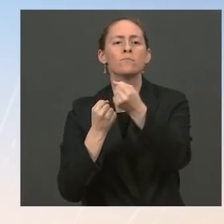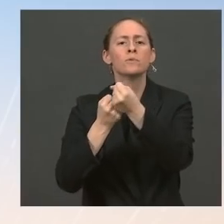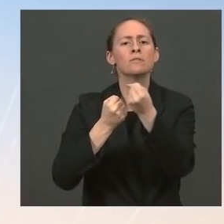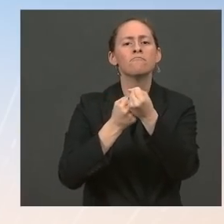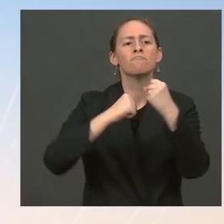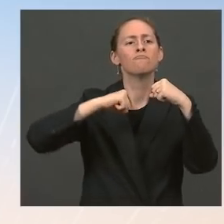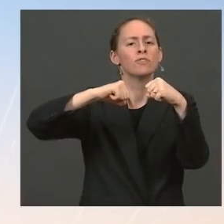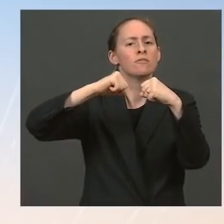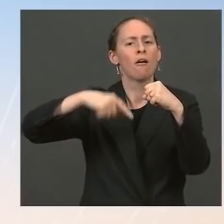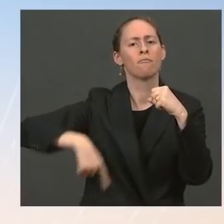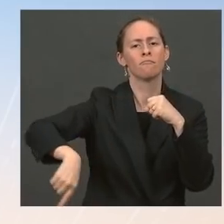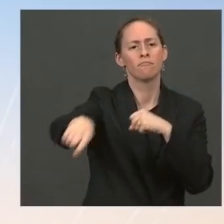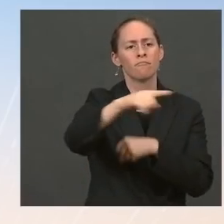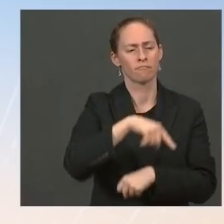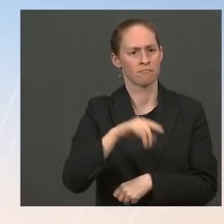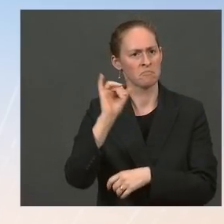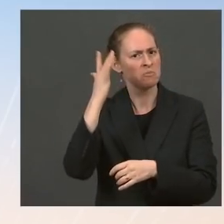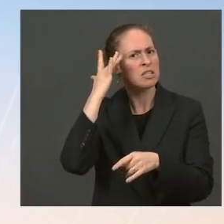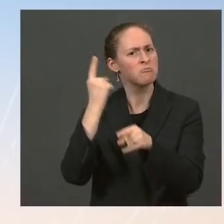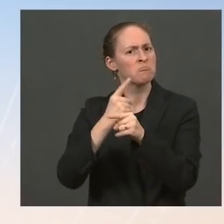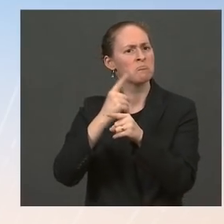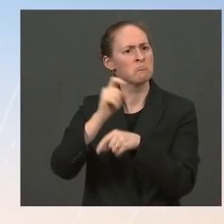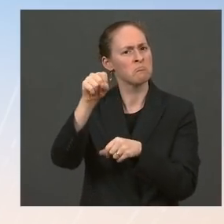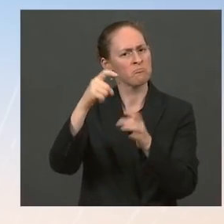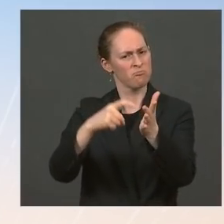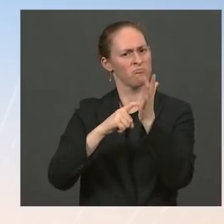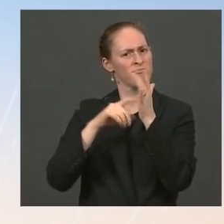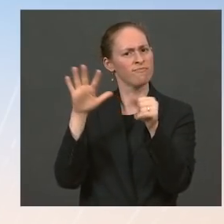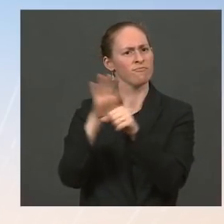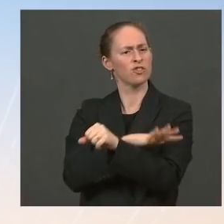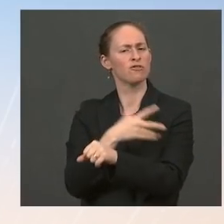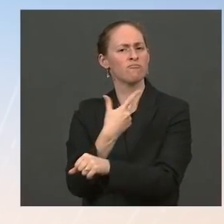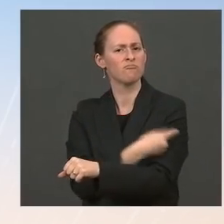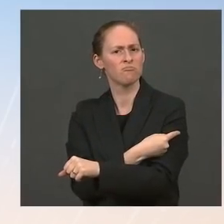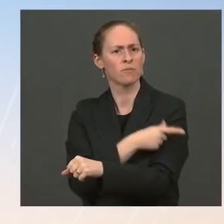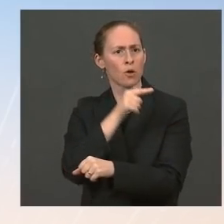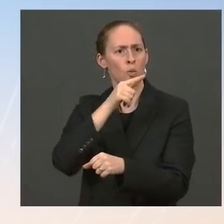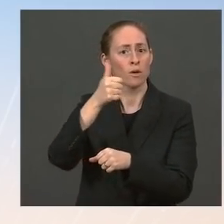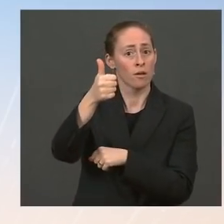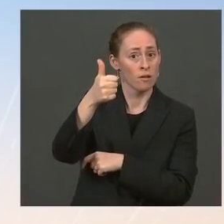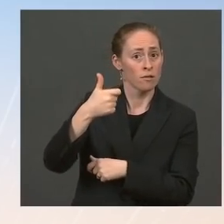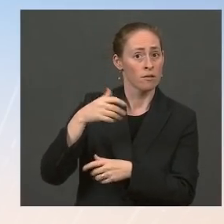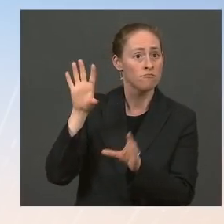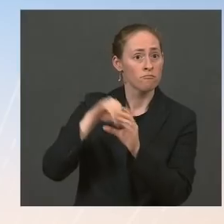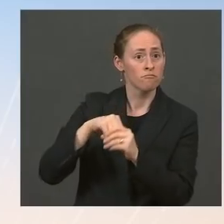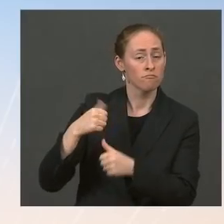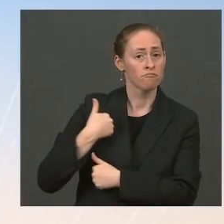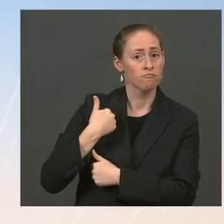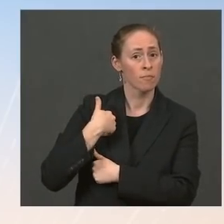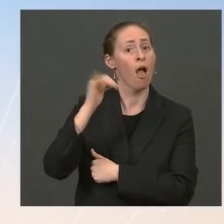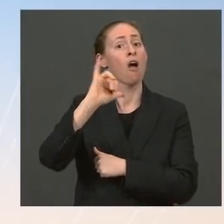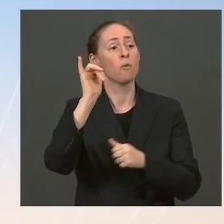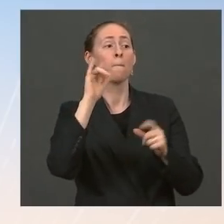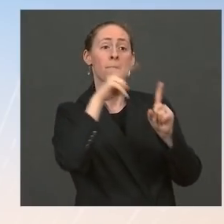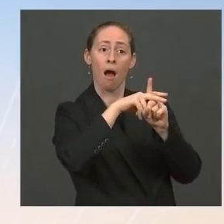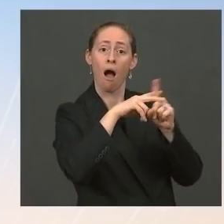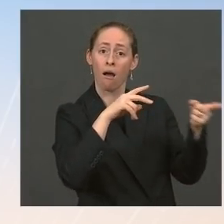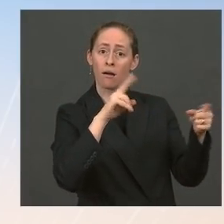of vaccinating the total force, including the National Guard. So, in accordance with that, we've been encouraging all states to continue to offer the vaccine,